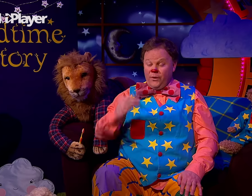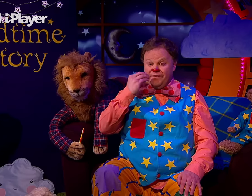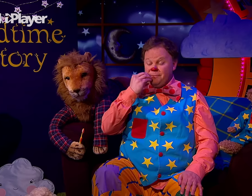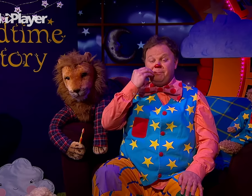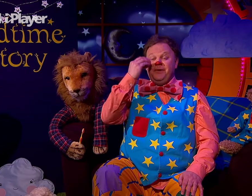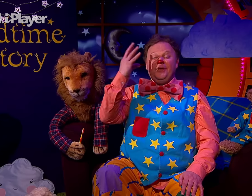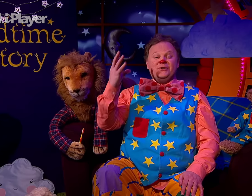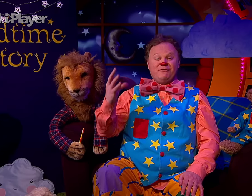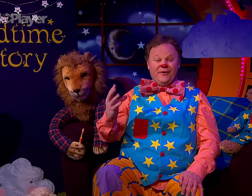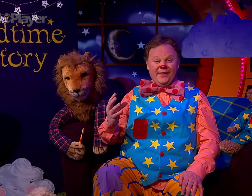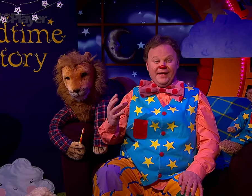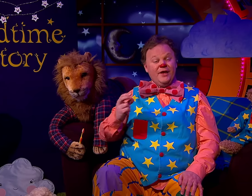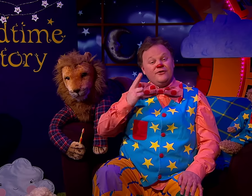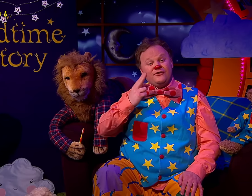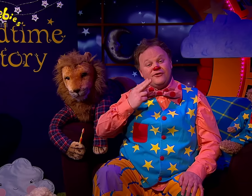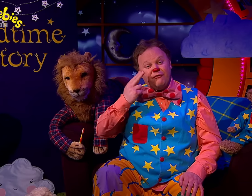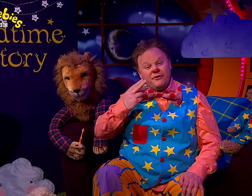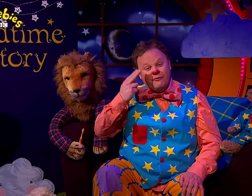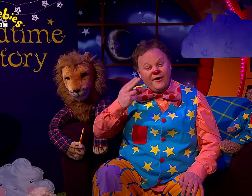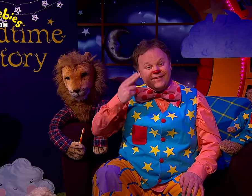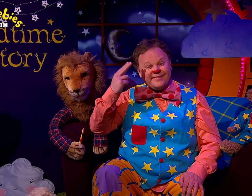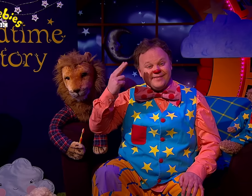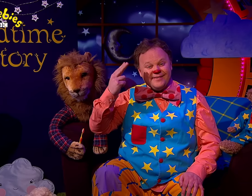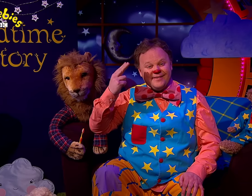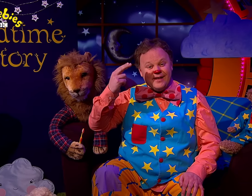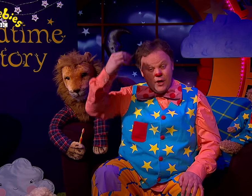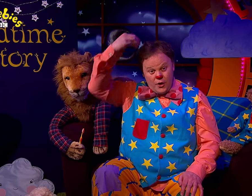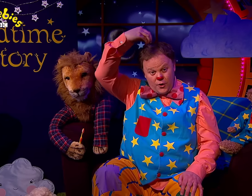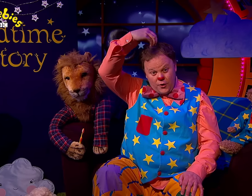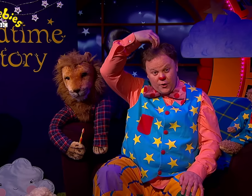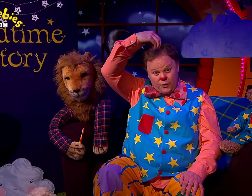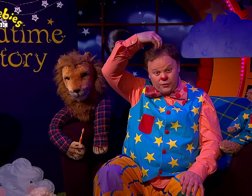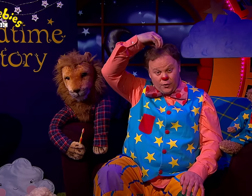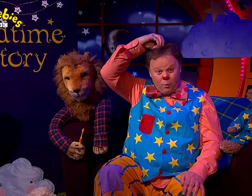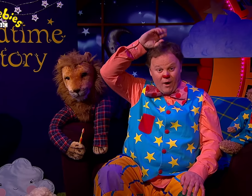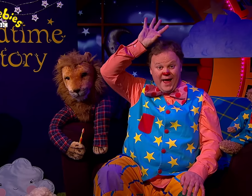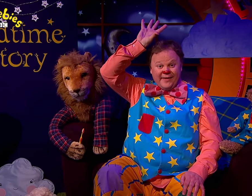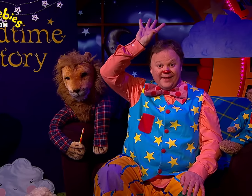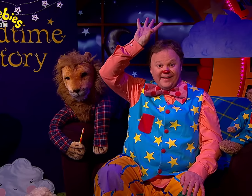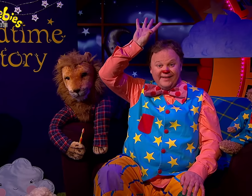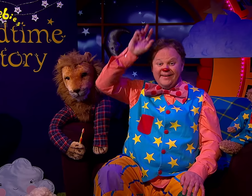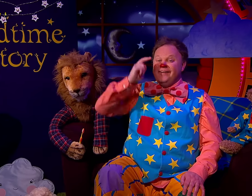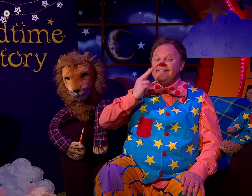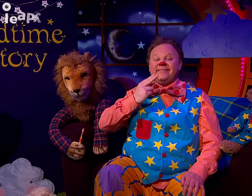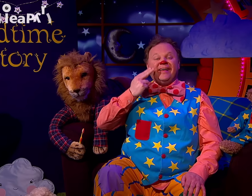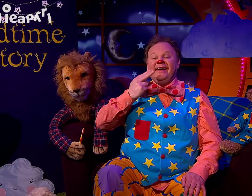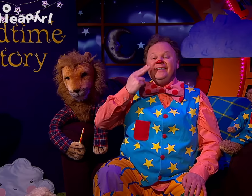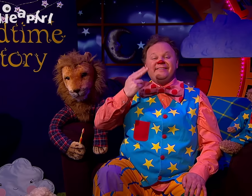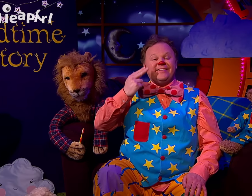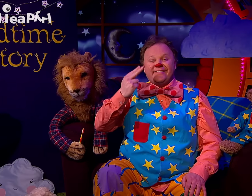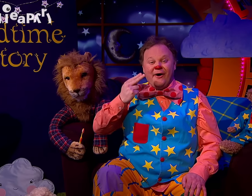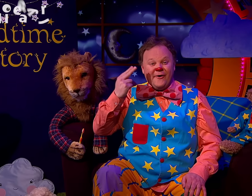with its beautiful soft voice the whale sings a song